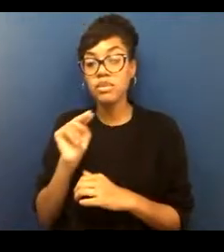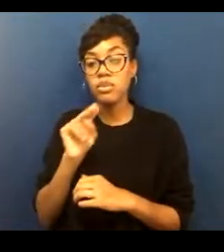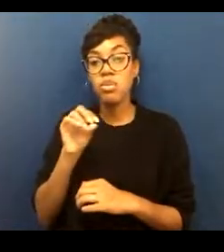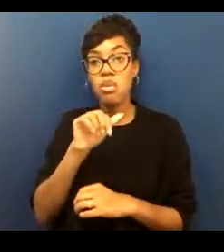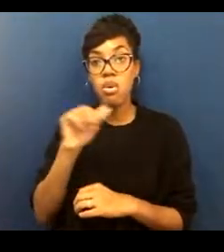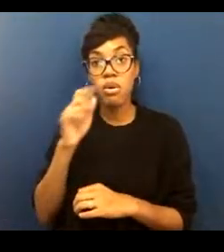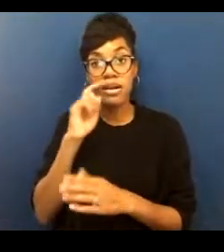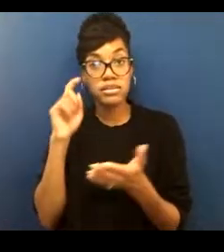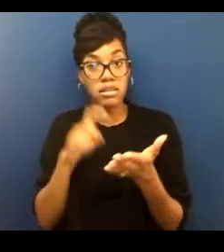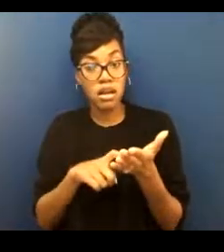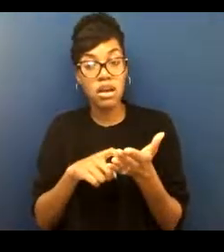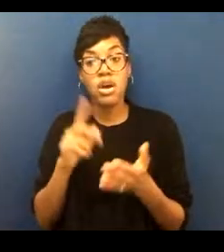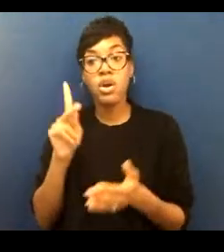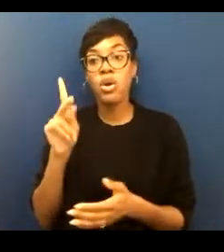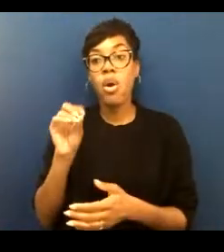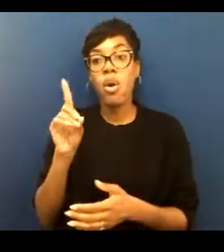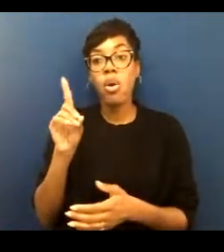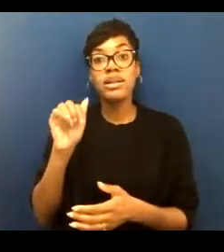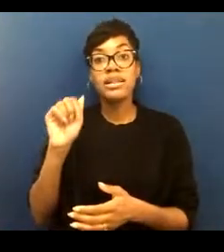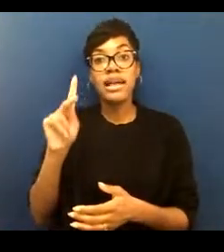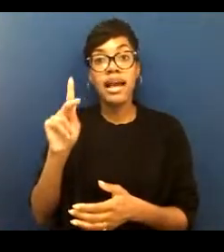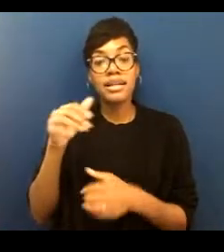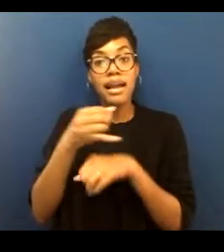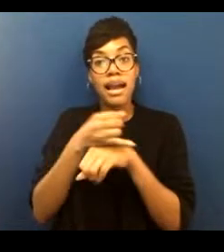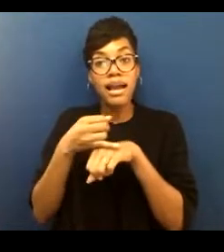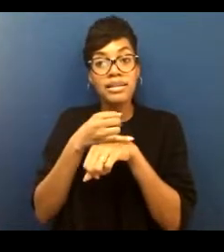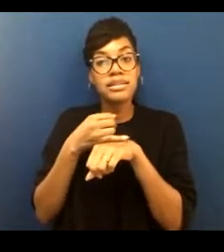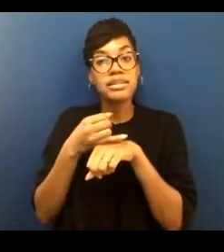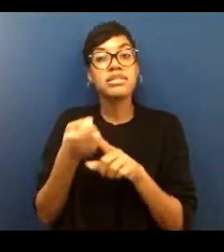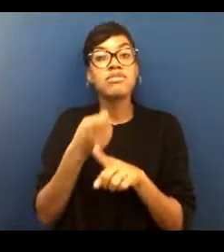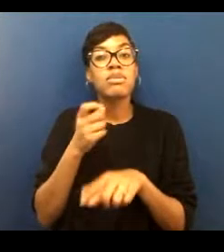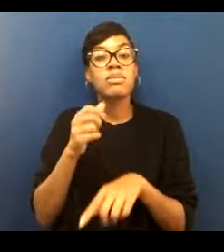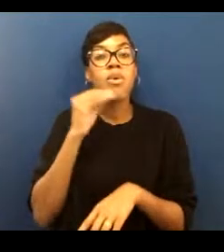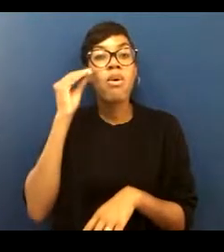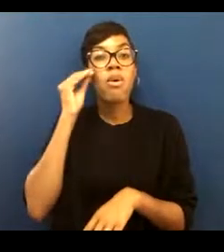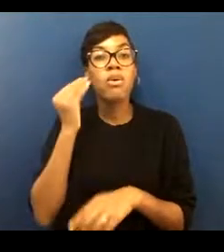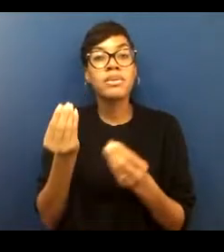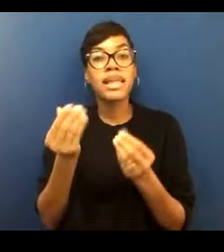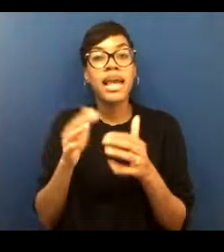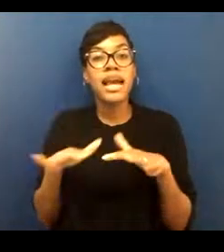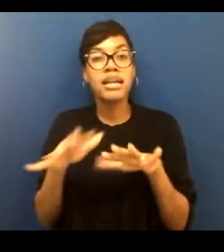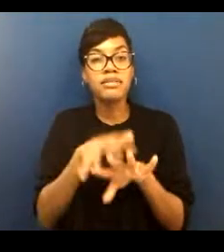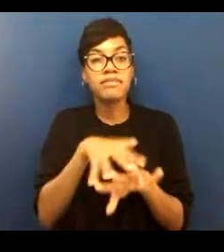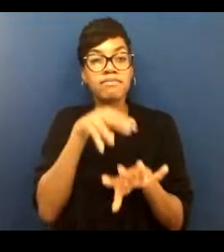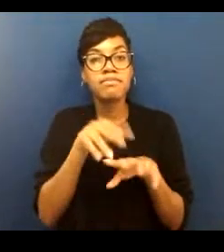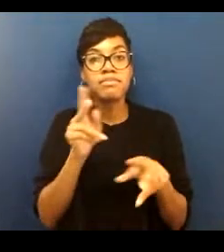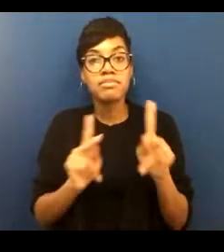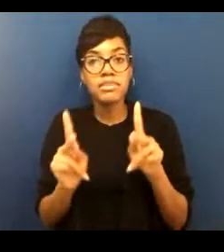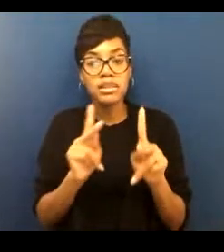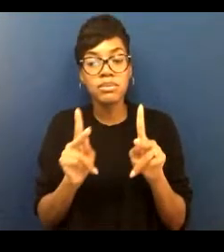that Kodiak Island is the Alutiiq Sugpiaq homeland. We thank and acknowledge the tribes of the Kodiak Alutiiq region.